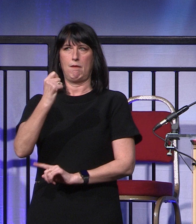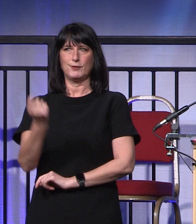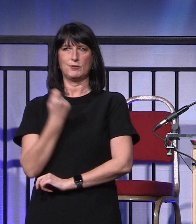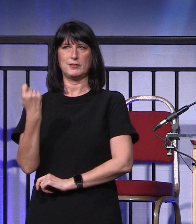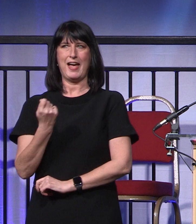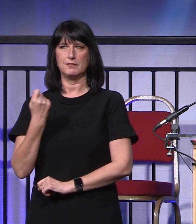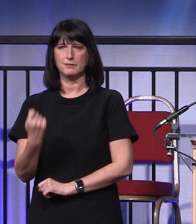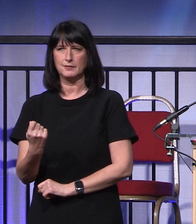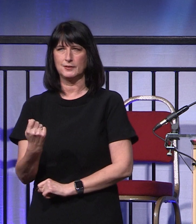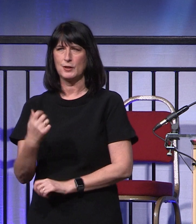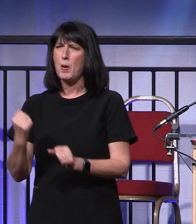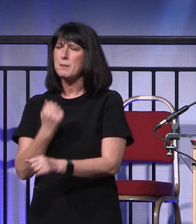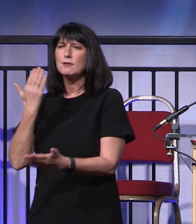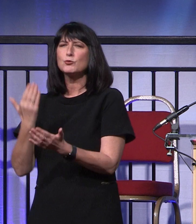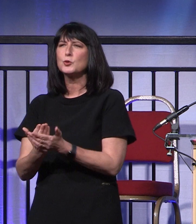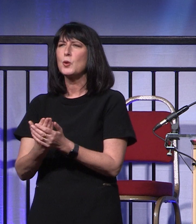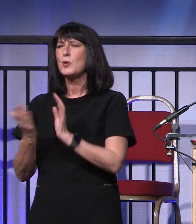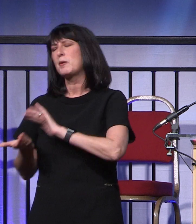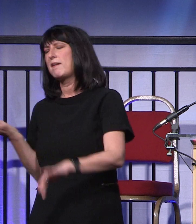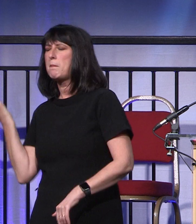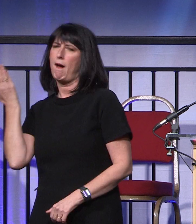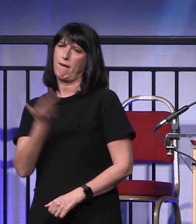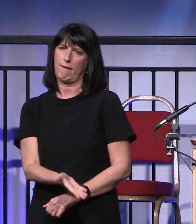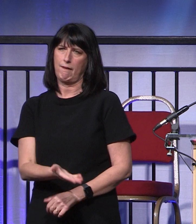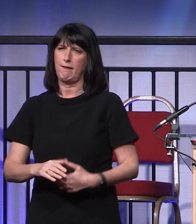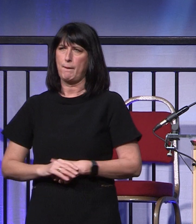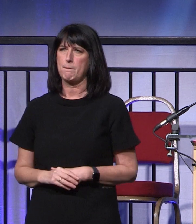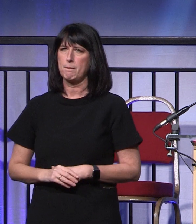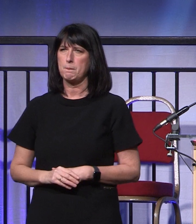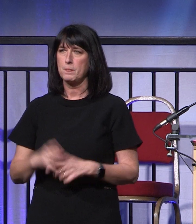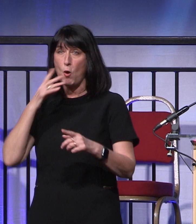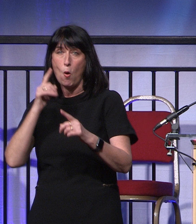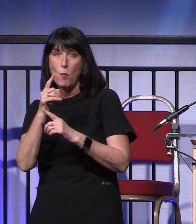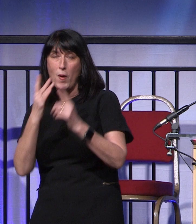sure to give something back when you've reached your goal don't forget to pay